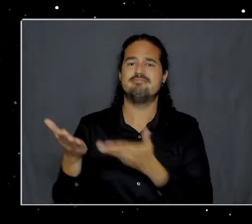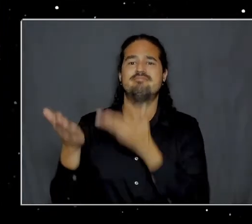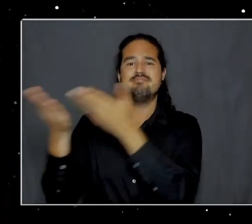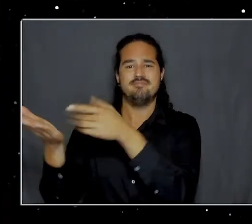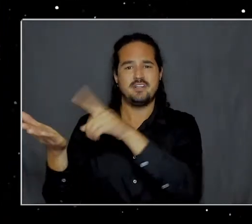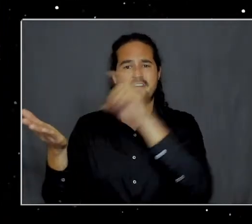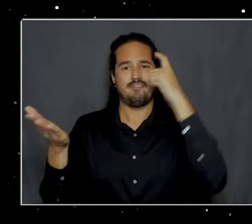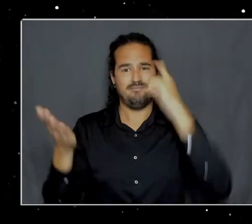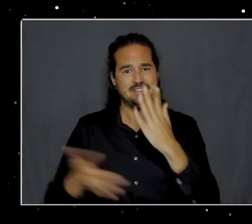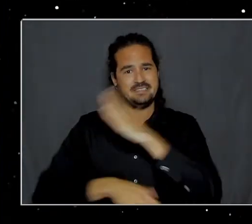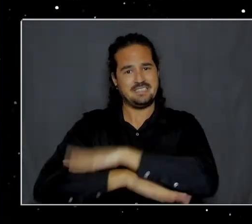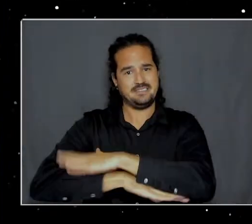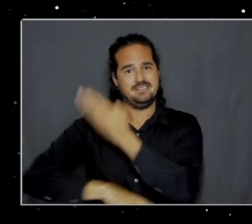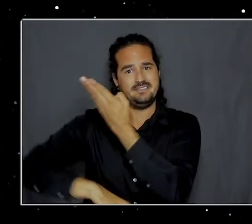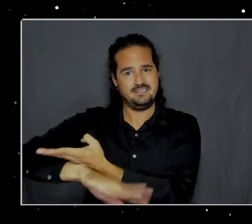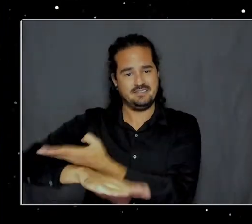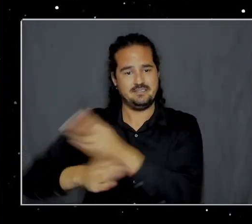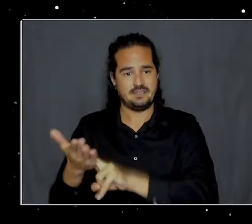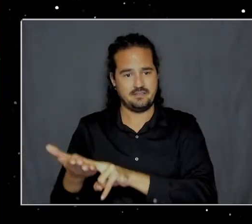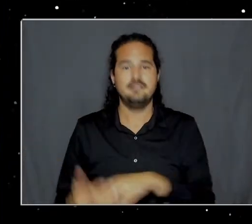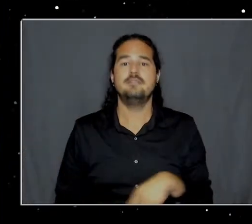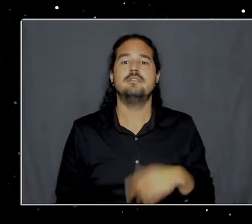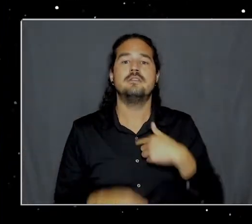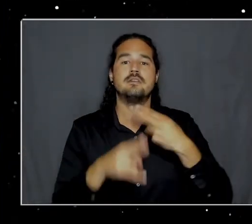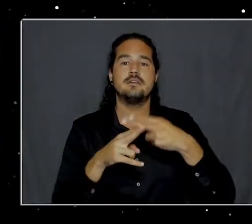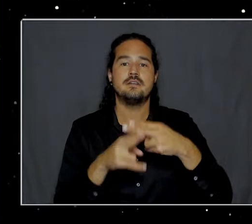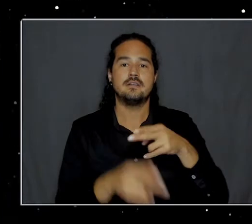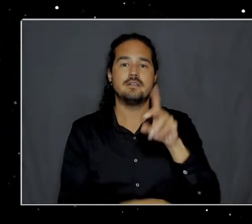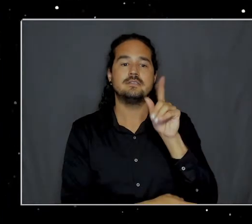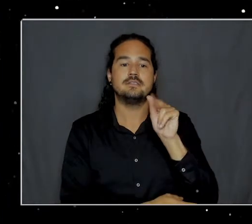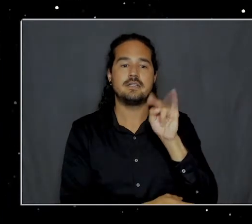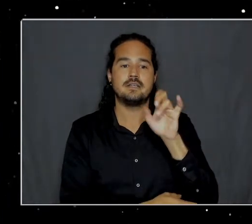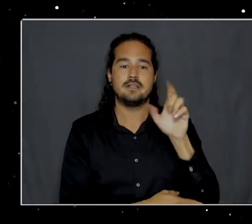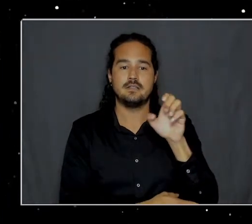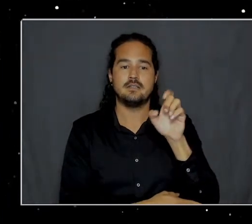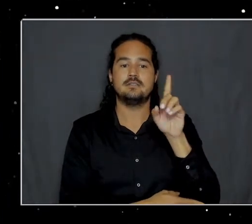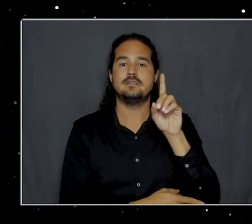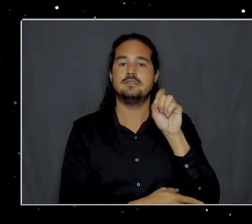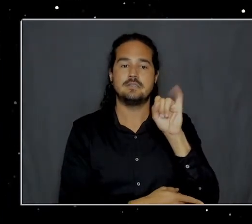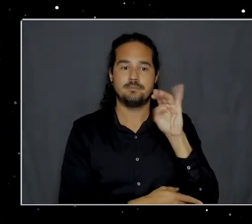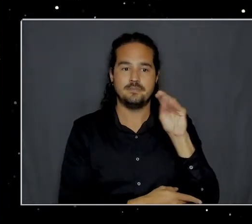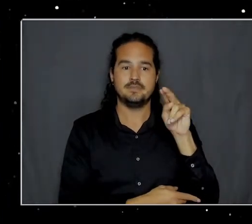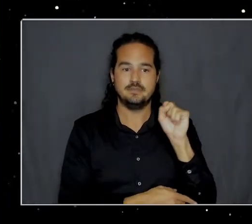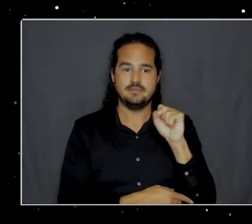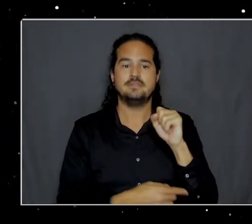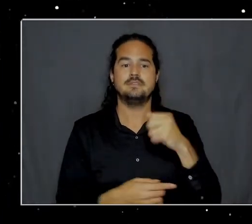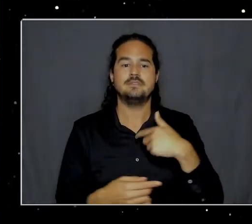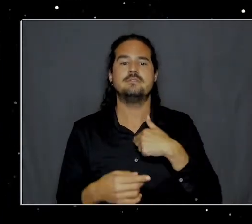THIS BILL WOULD'VE MADE PEOPLE LIKE MY SISTER SAFE AND HER CHILDREN, AND I'M ASKING YOU TODAY TO PASS IT OUT OF COMMITTEE AND COMMIT TO GETTING